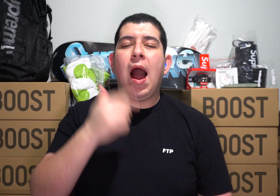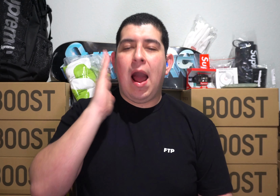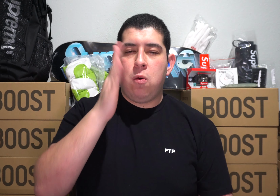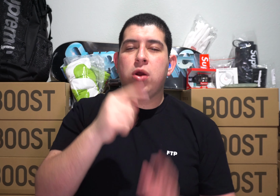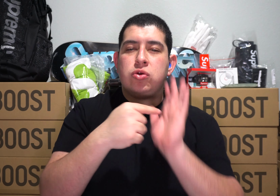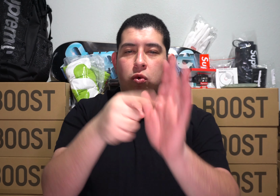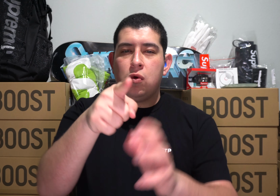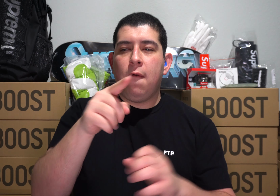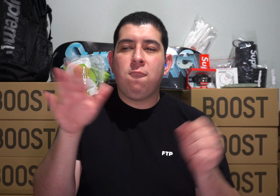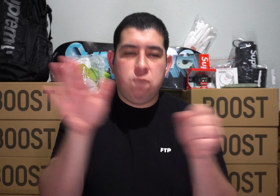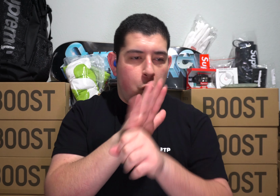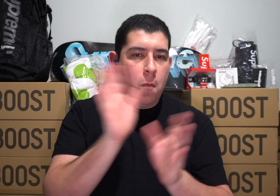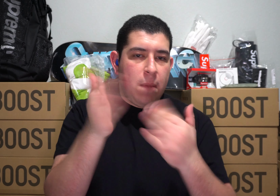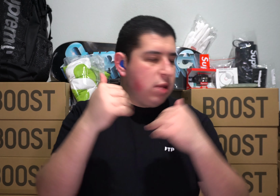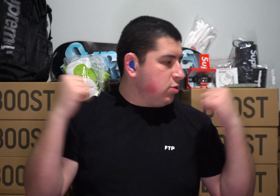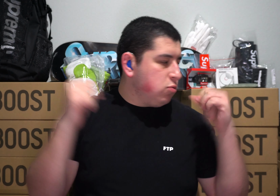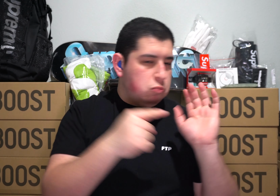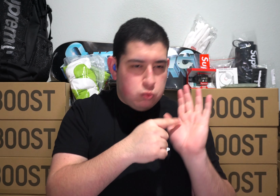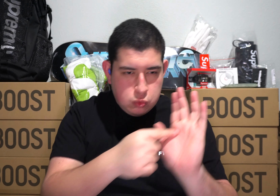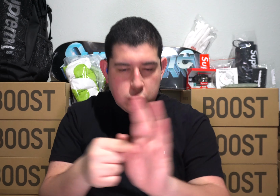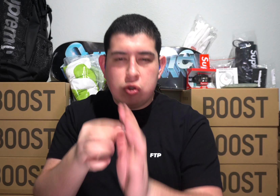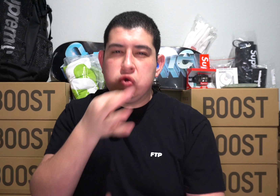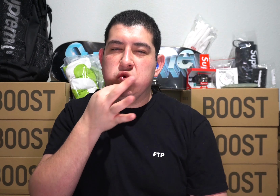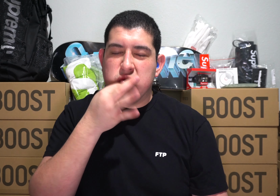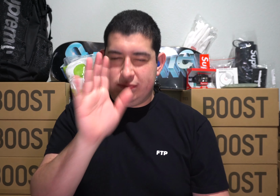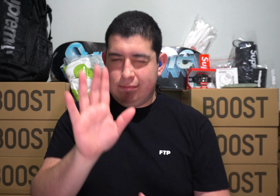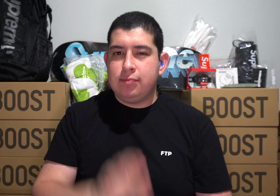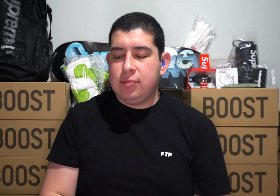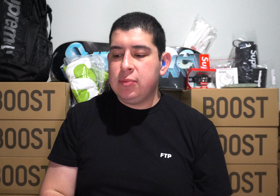I will show you a full video of my collection at end this video.